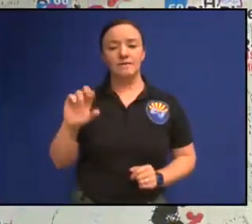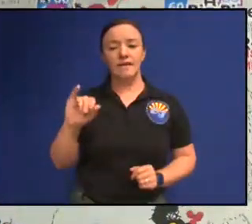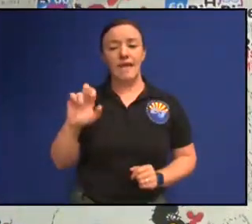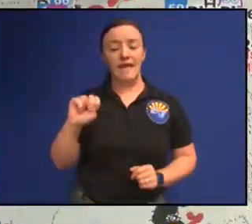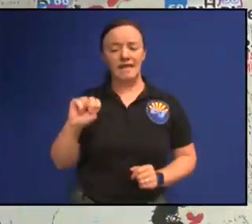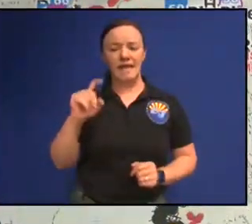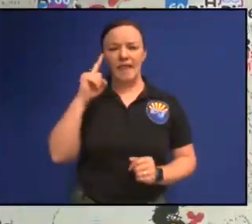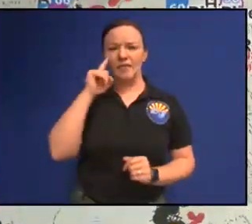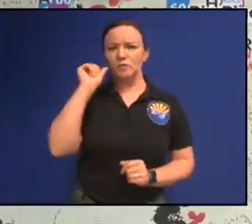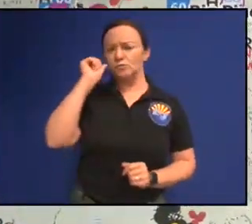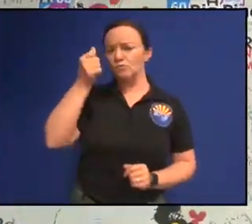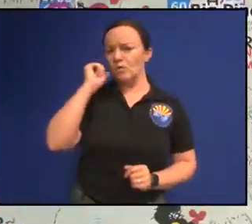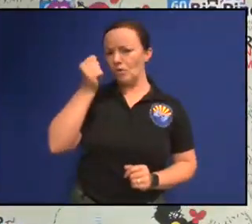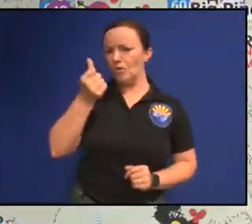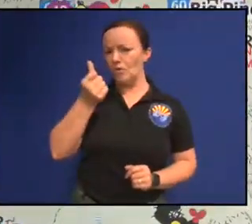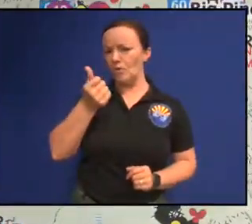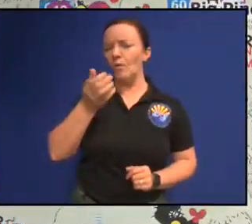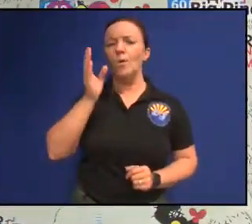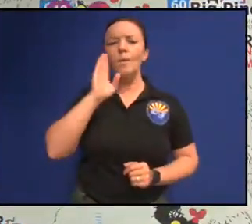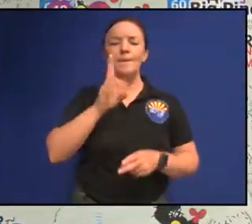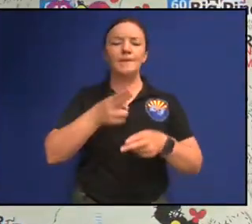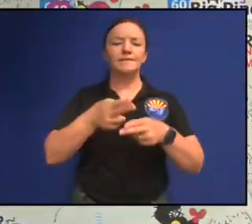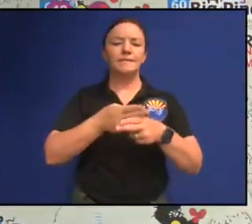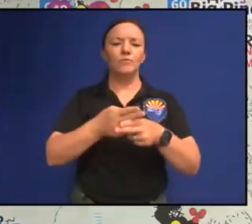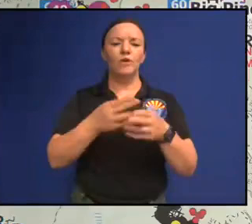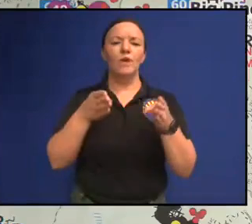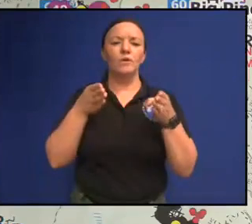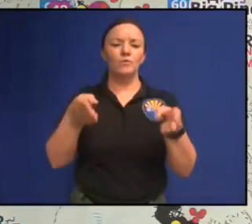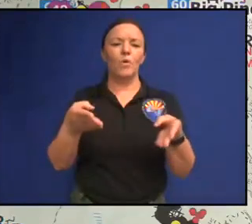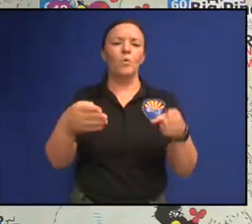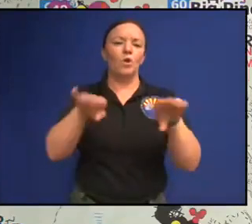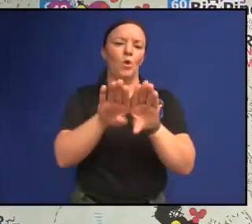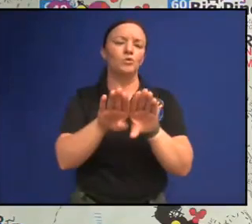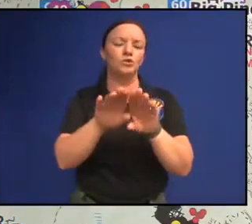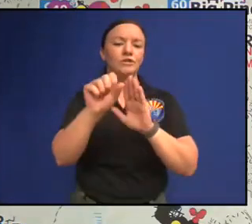CANYON, THERE IS LIKELY TO BE A TEMPORARY ROADS CLOSURE